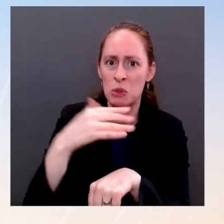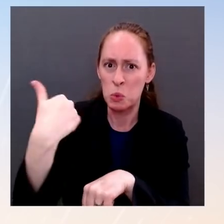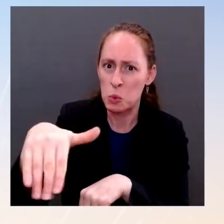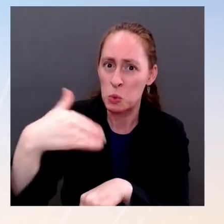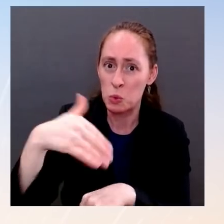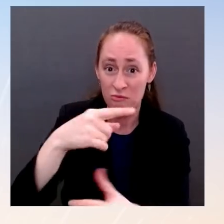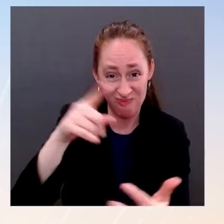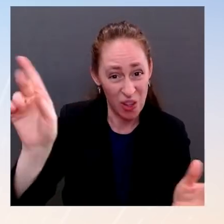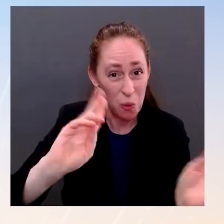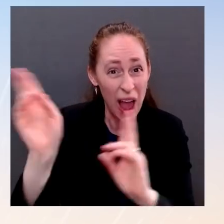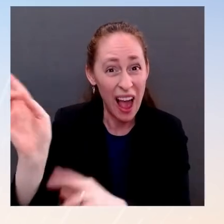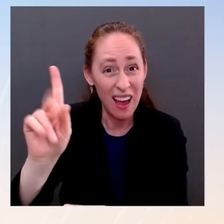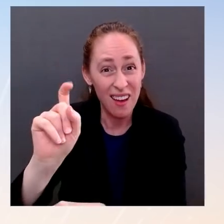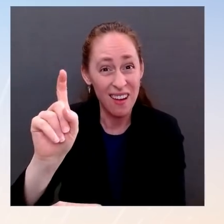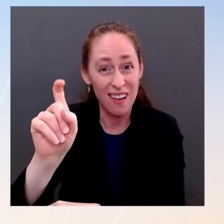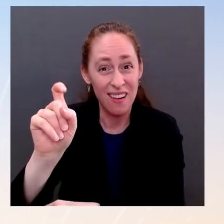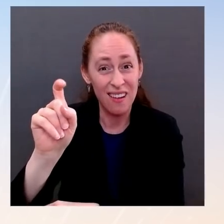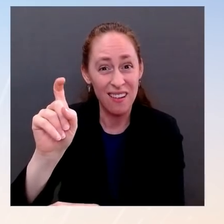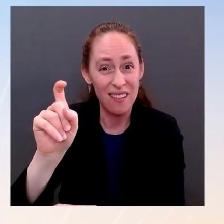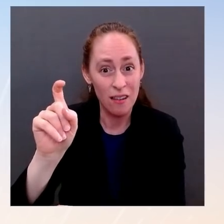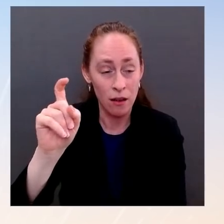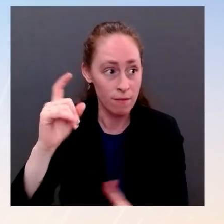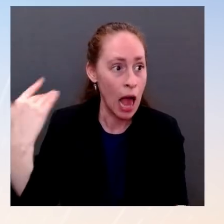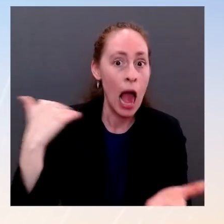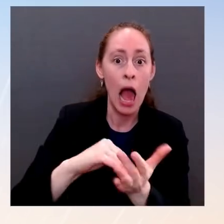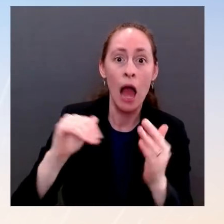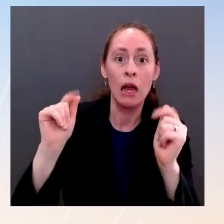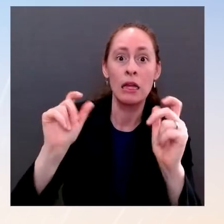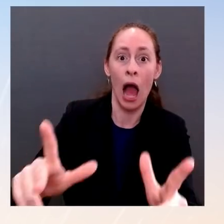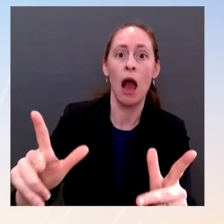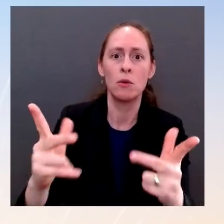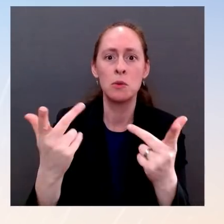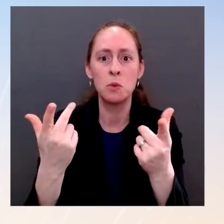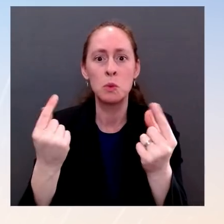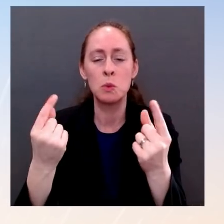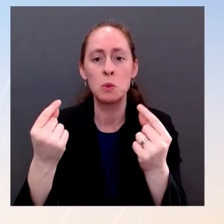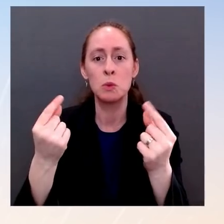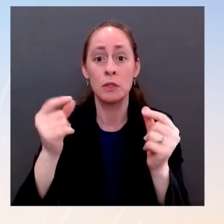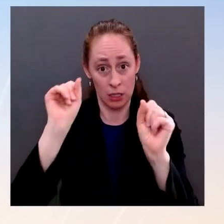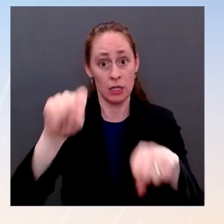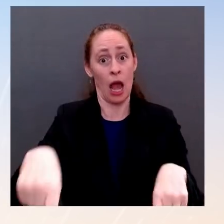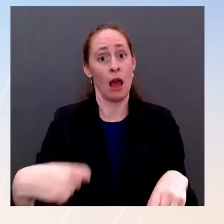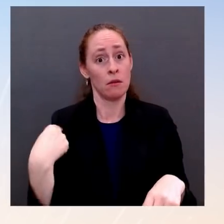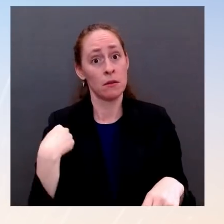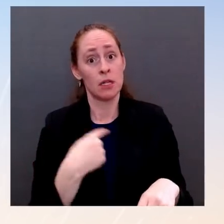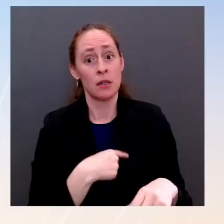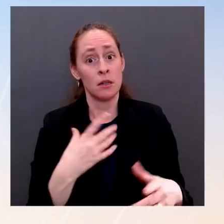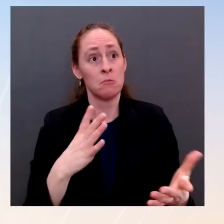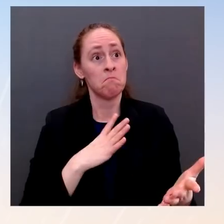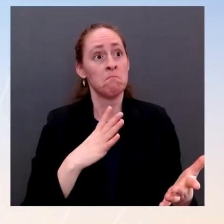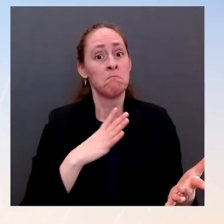Can Americans feel as though their money is safe and that U.S. entities are safe? Ms. Neuberger: We are confident